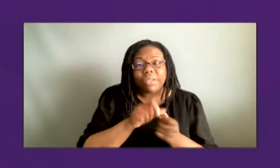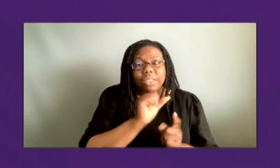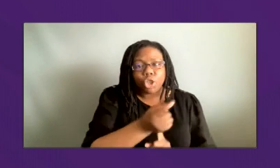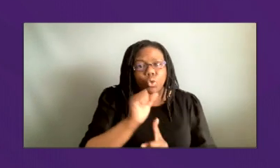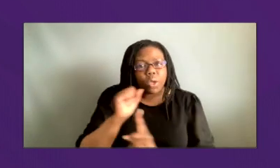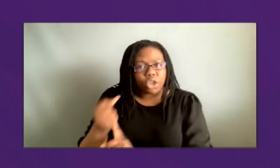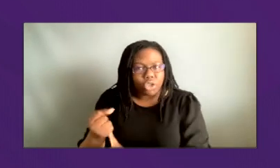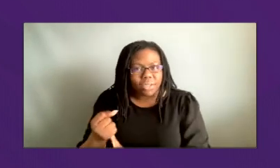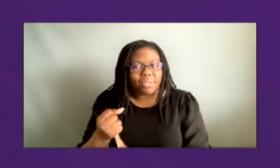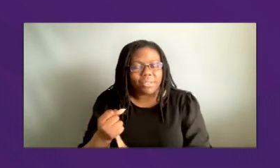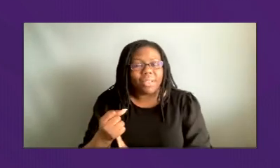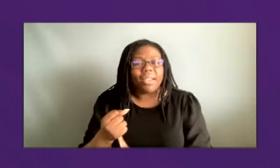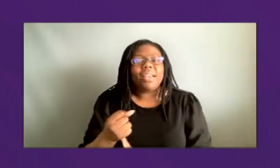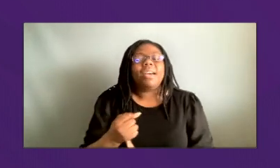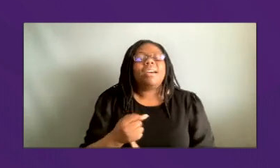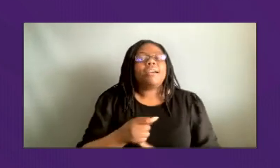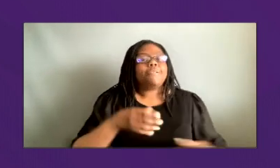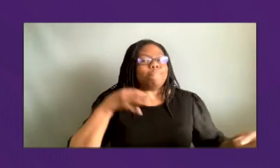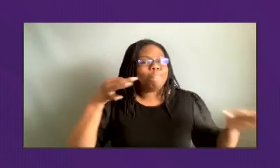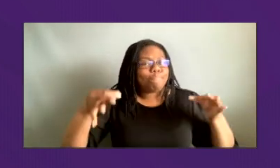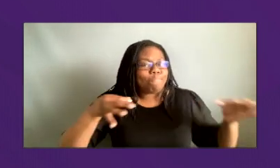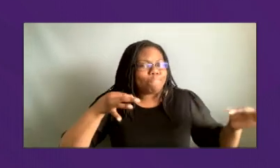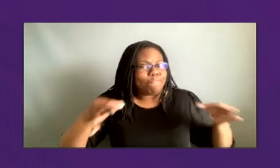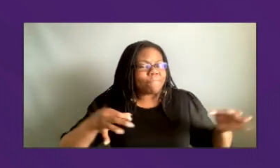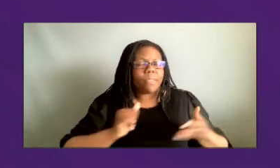perspectives and challenges. Next slide, please.